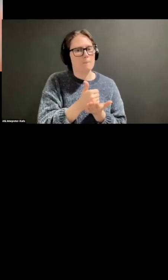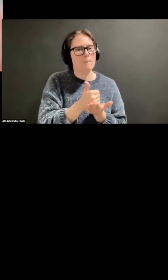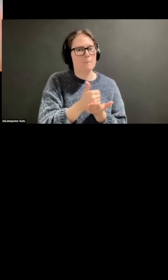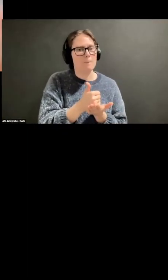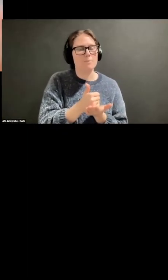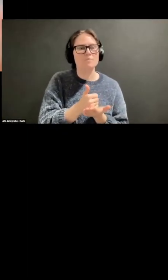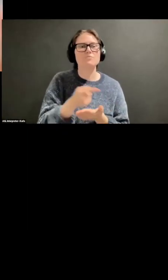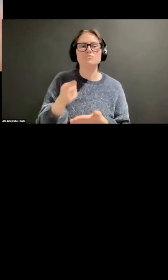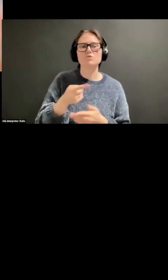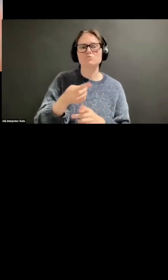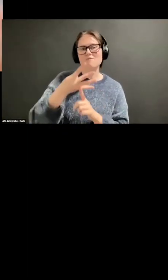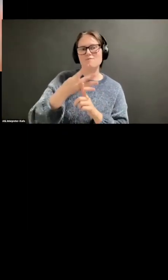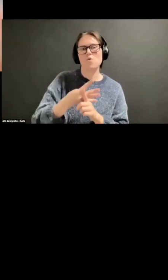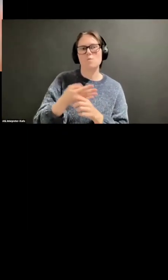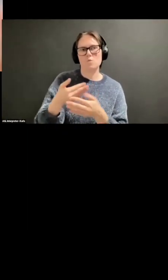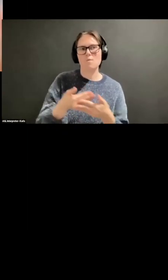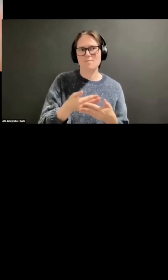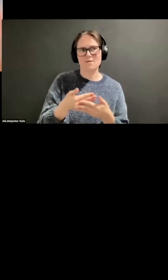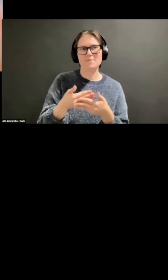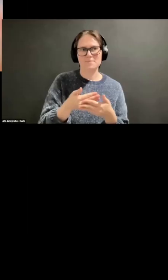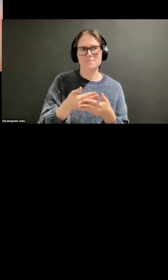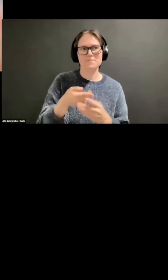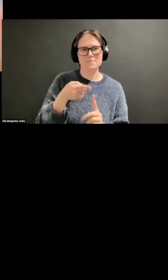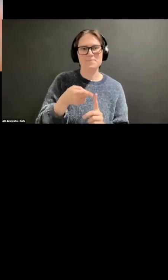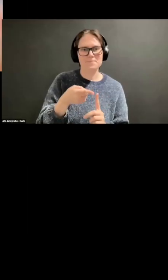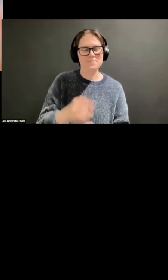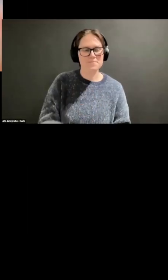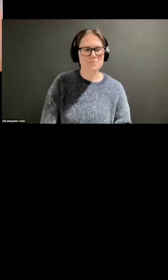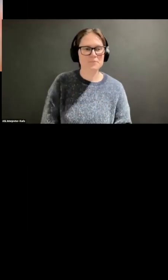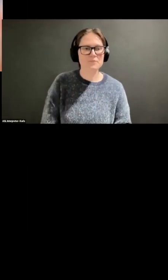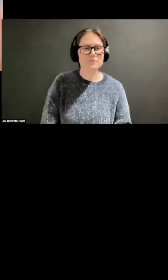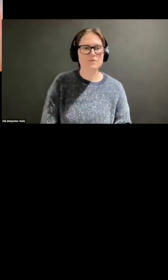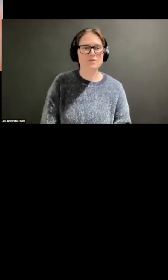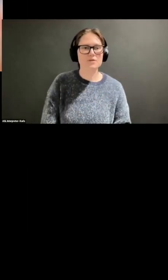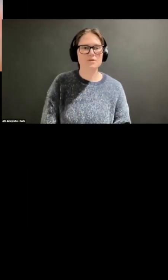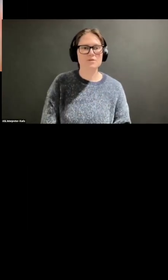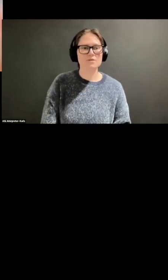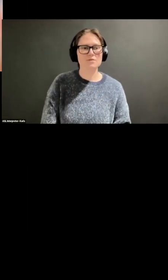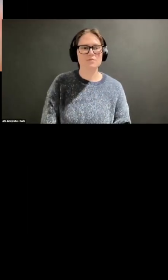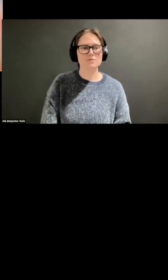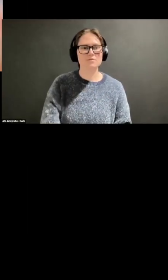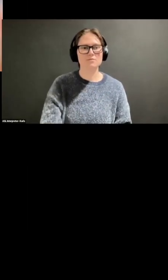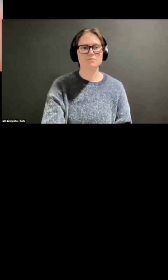a four-month-old baby who um was being removed from